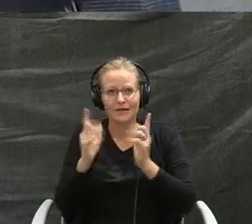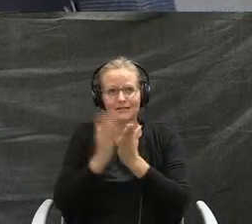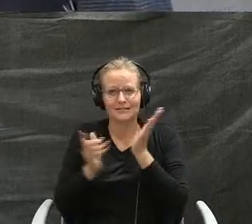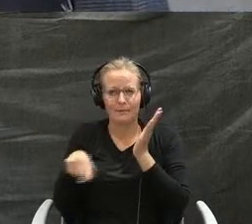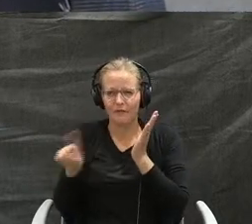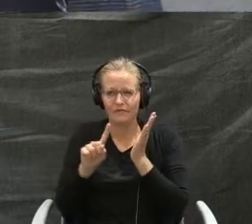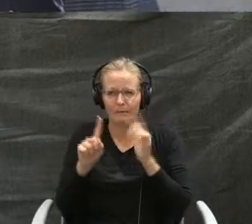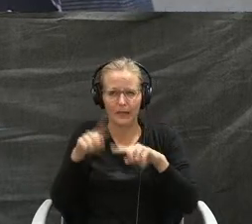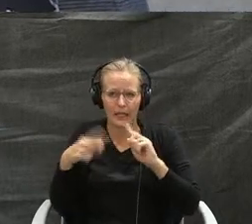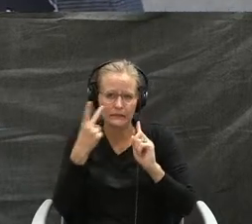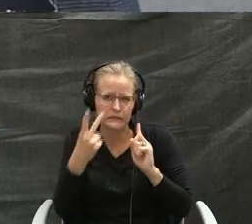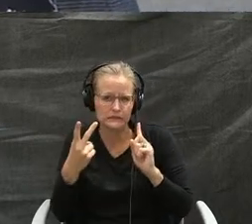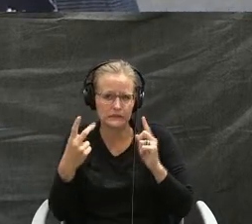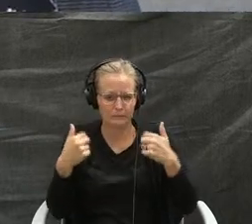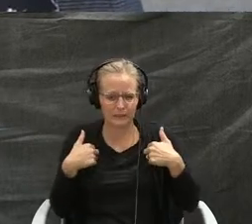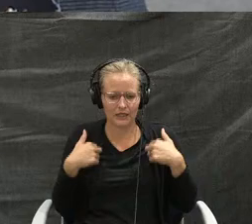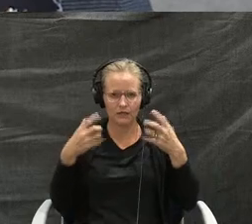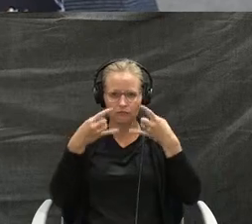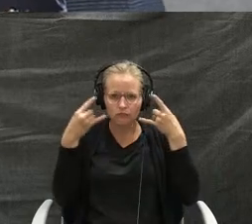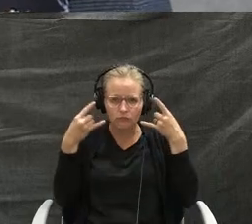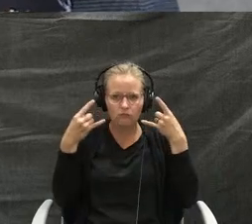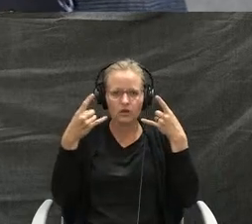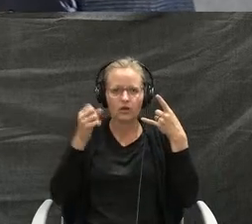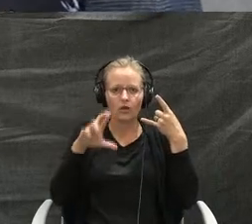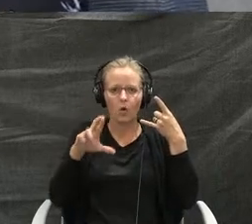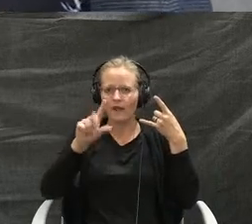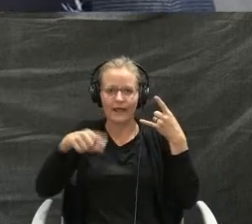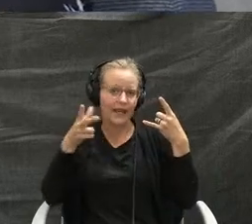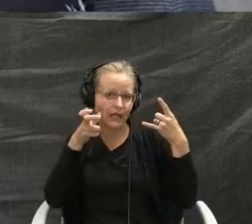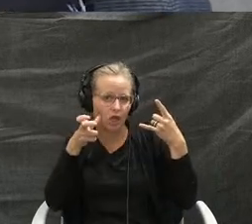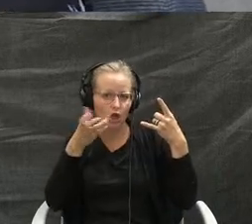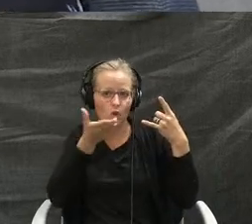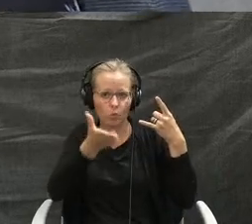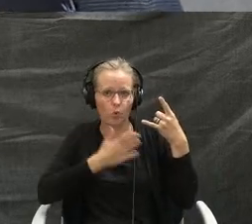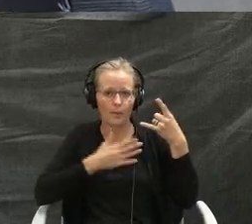be able to interrupt with questions or participate in groups. All be it virtual ones.